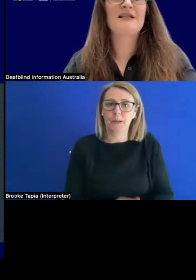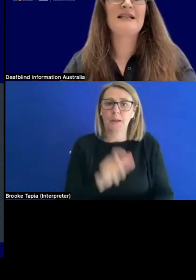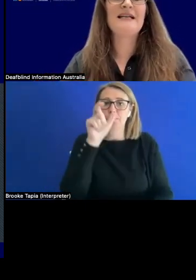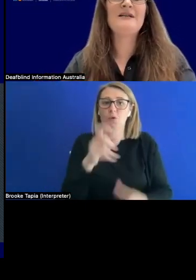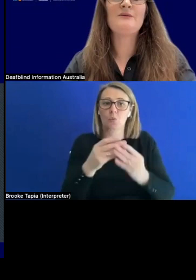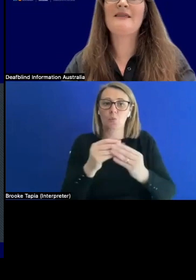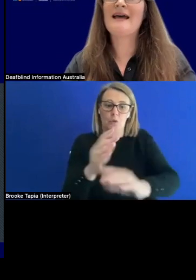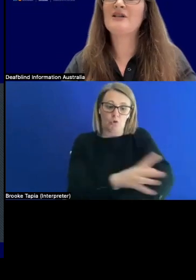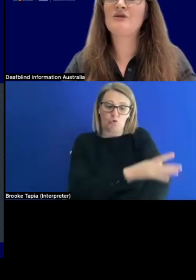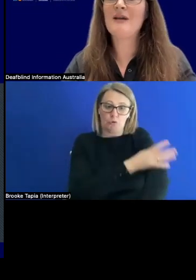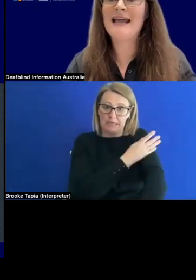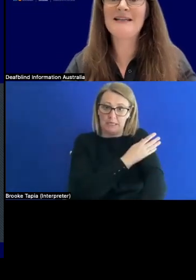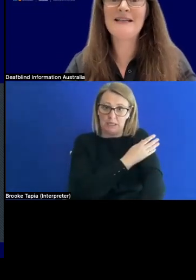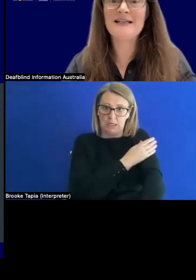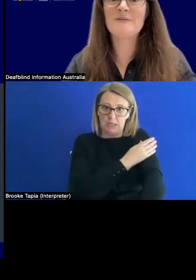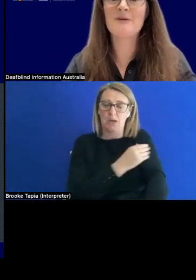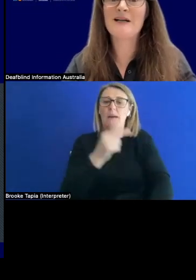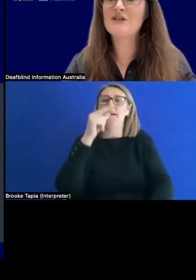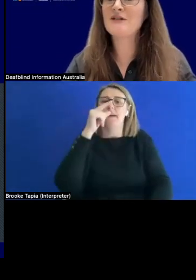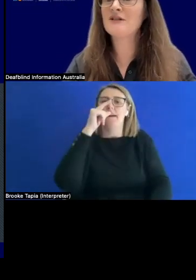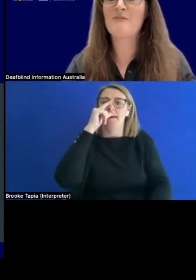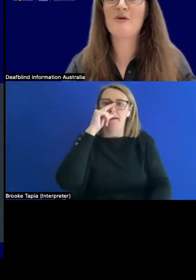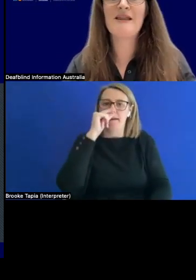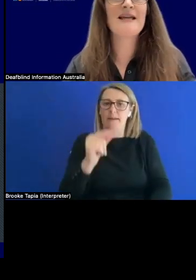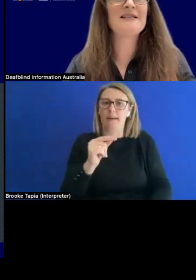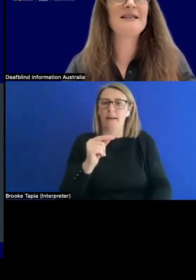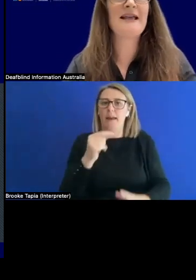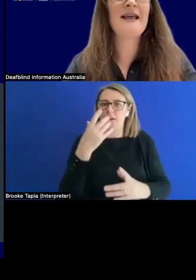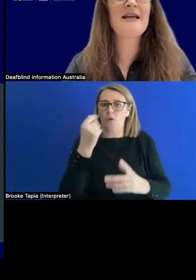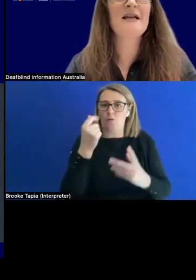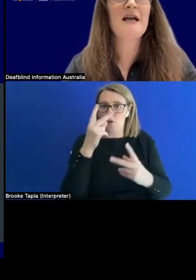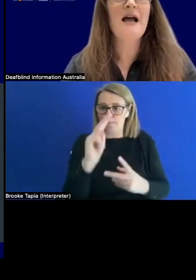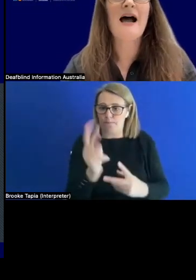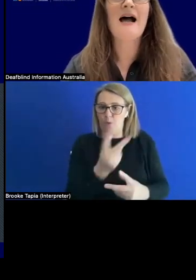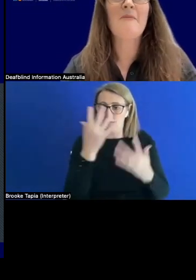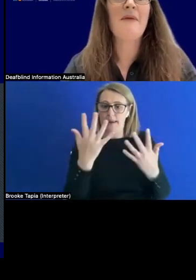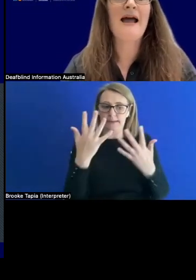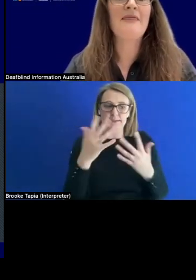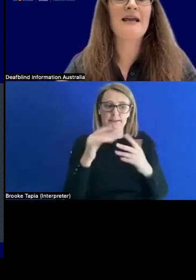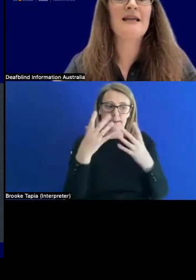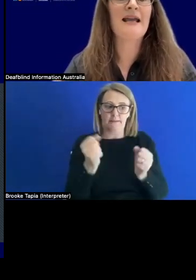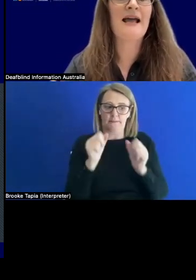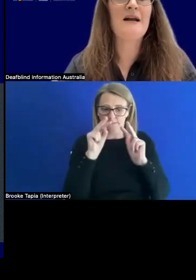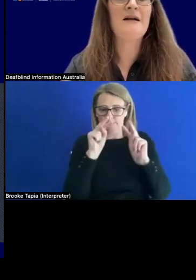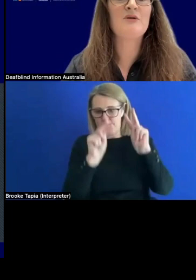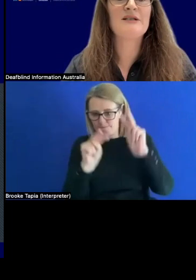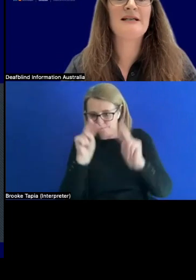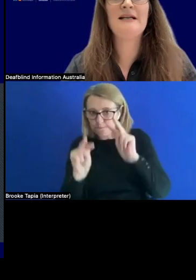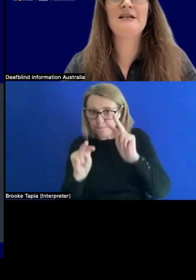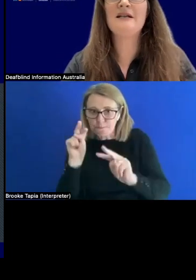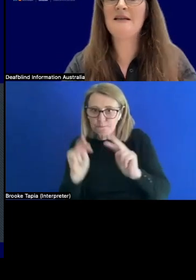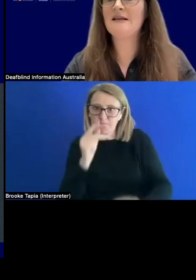proceed with that two handed exploration, so both hands are there, and they can proceed in